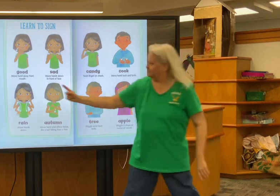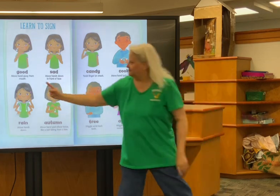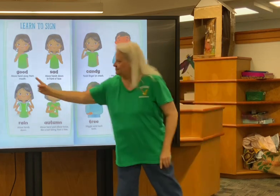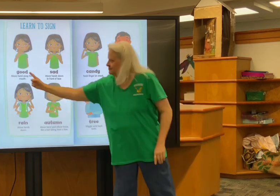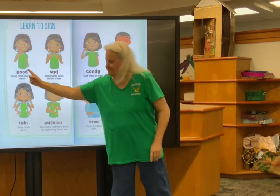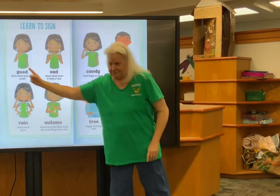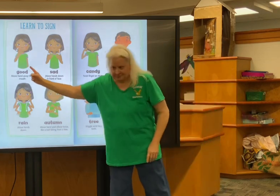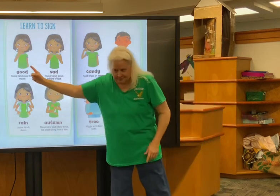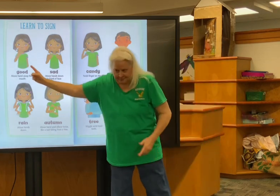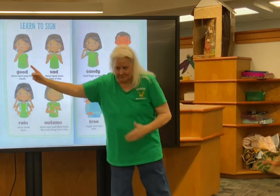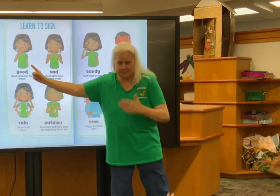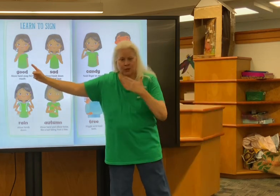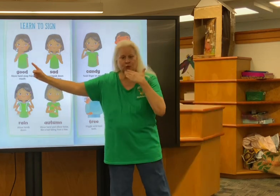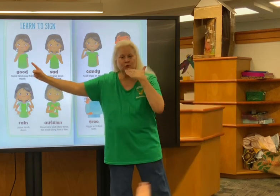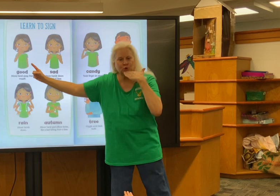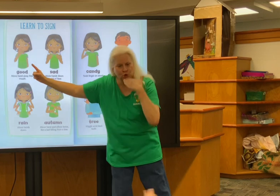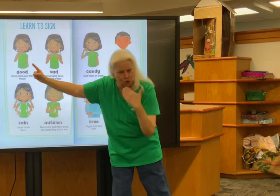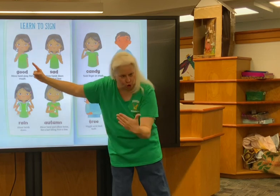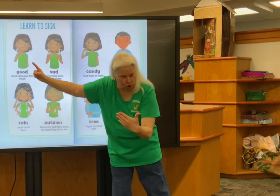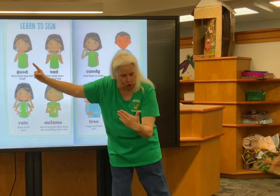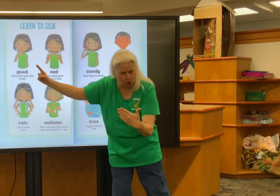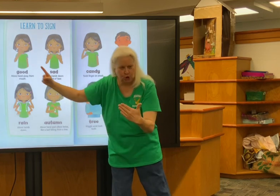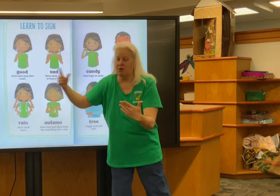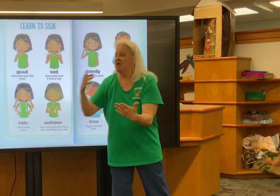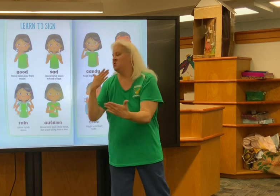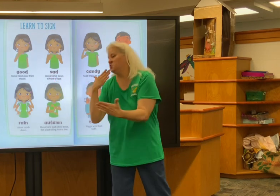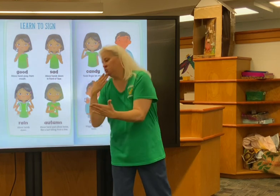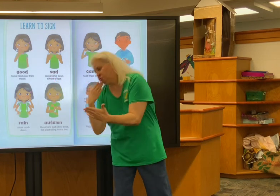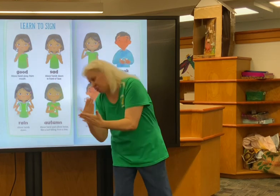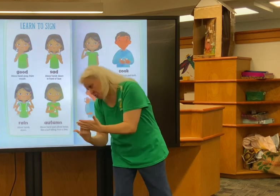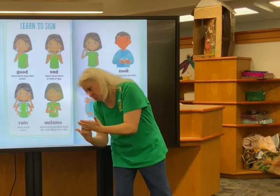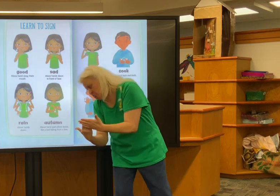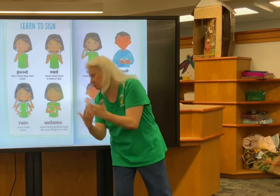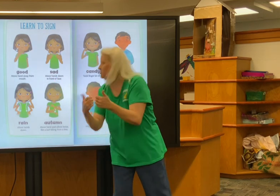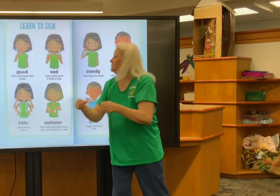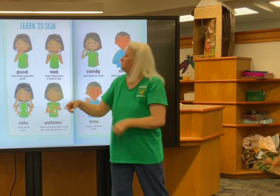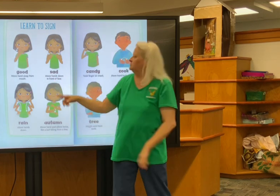You guys know these words, right? Good, good.